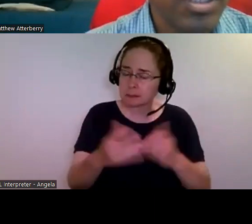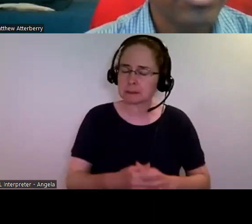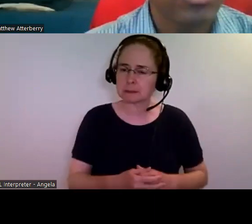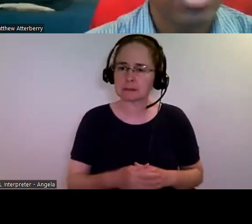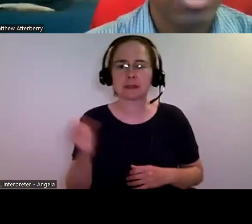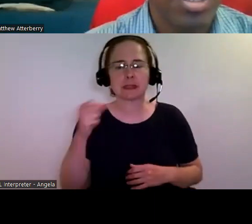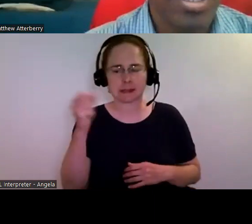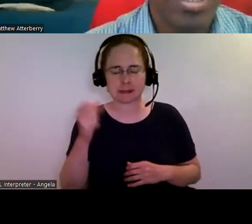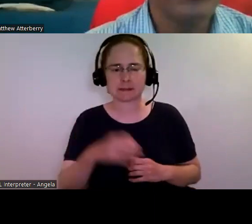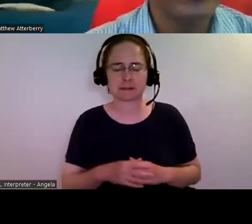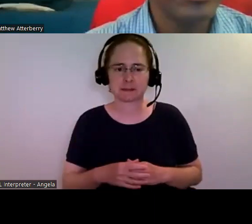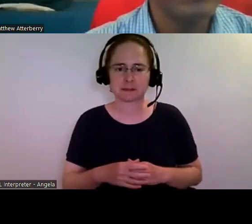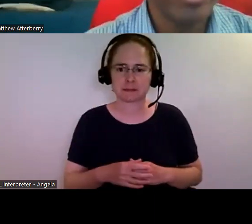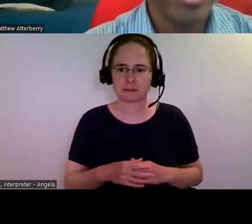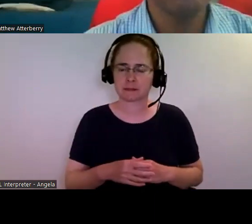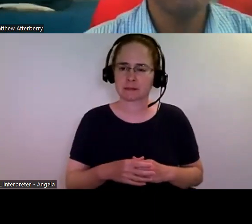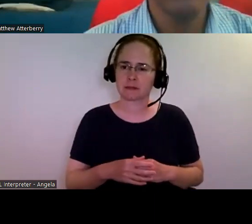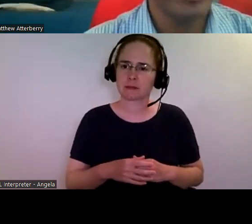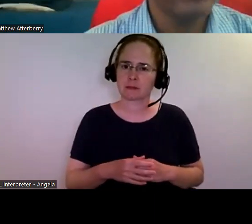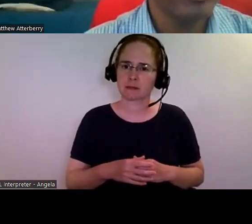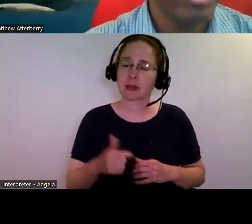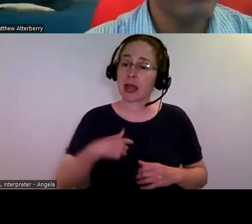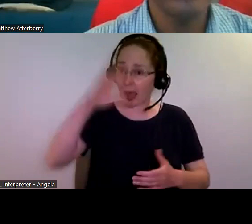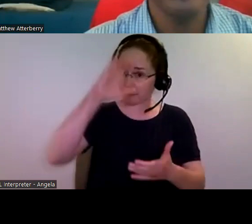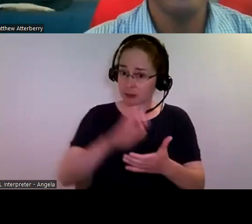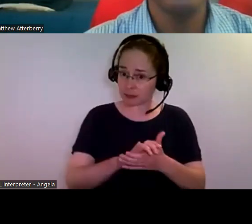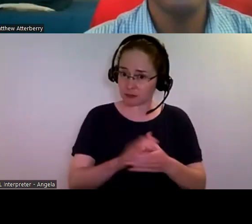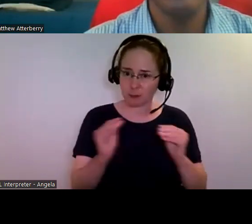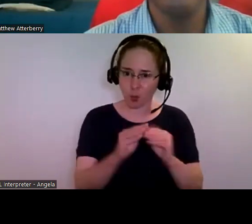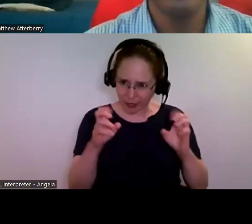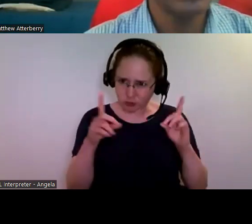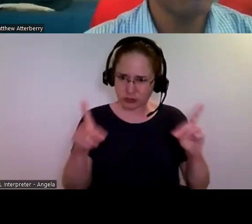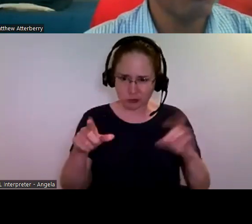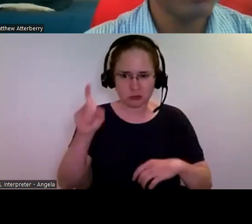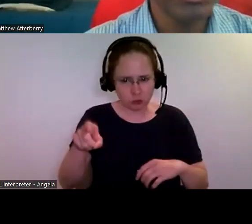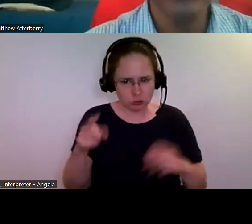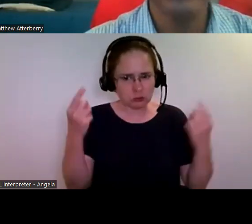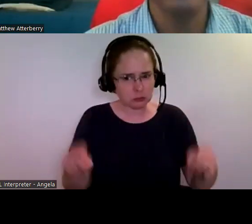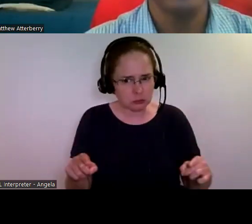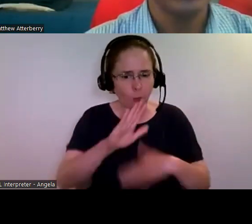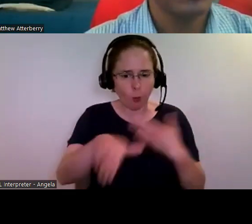(Matthew Atterberry) Yes, I believe that more education needs to be done in all communities,